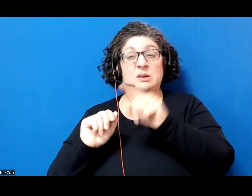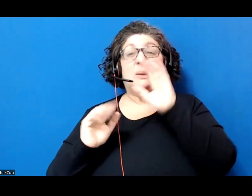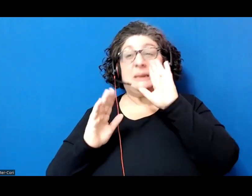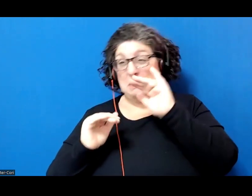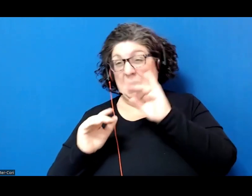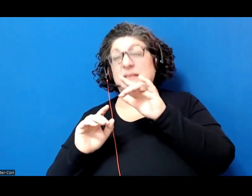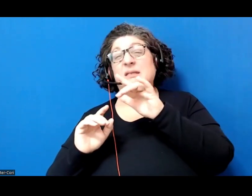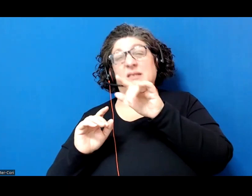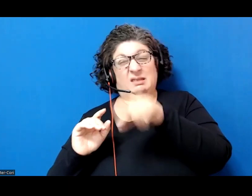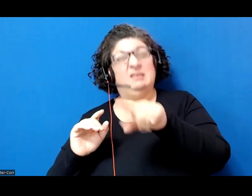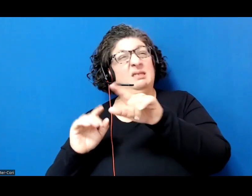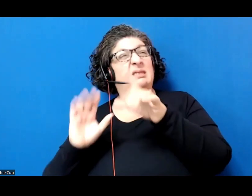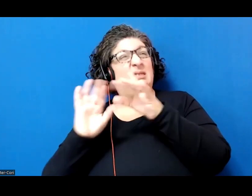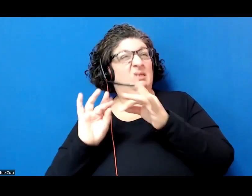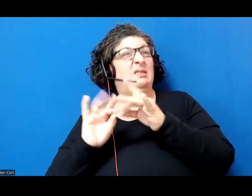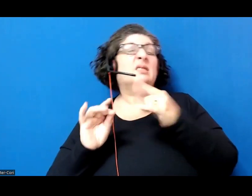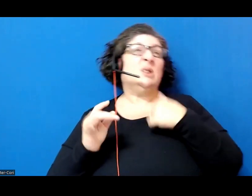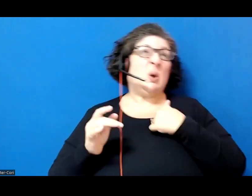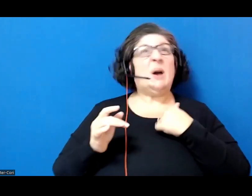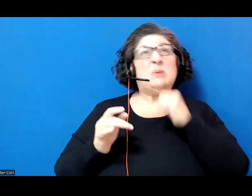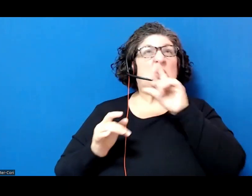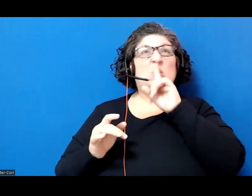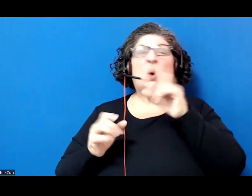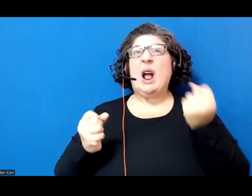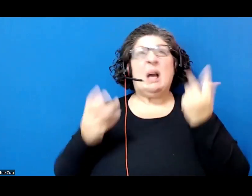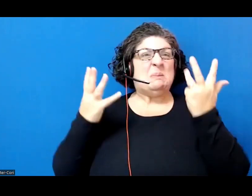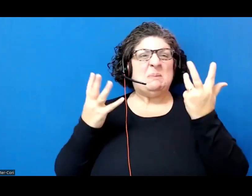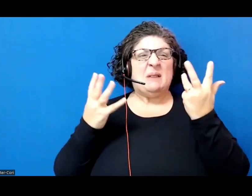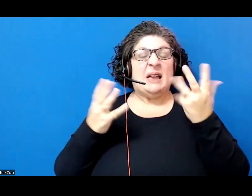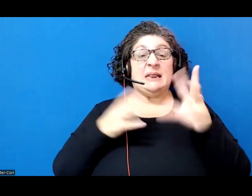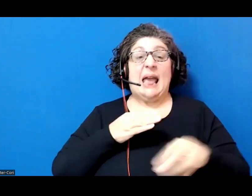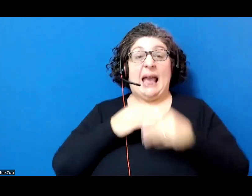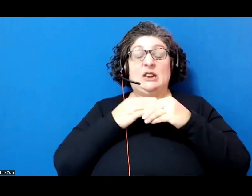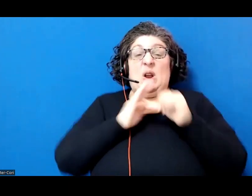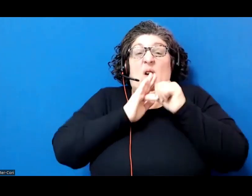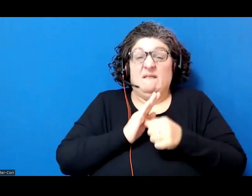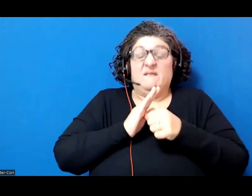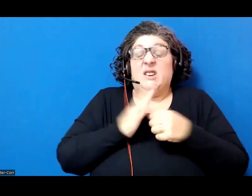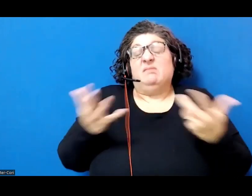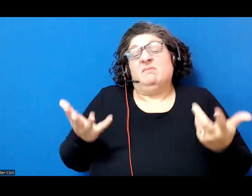from in a sense. In that regard, I'm not sure how much extra Oomph! it will have.